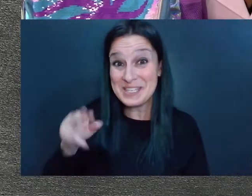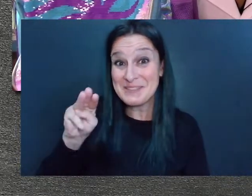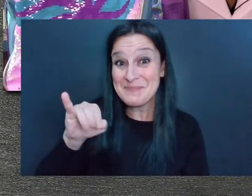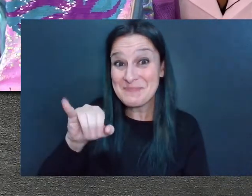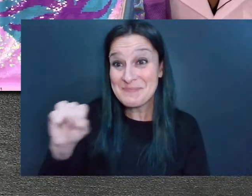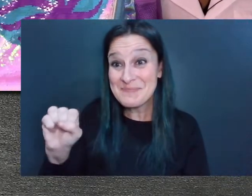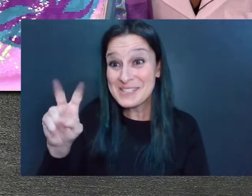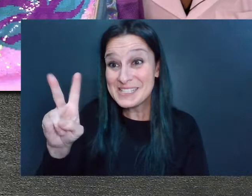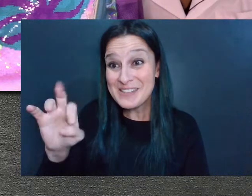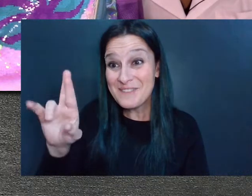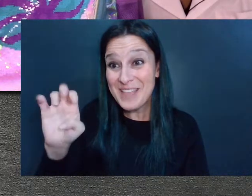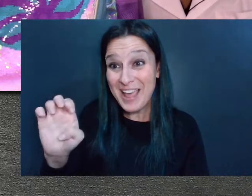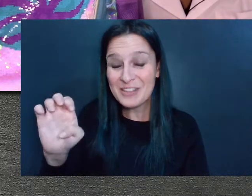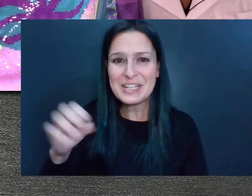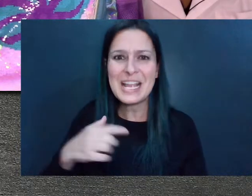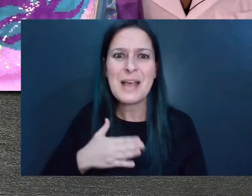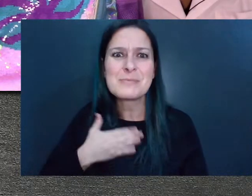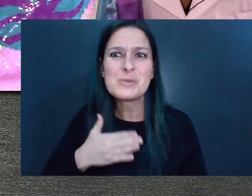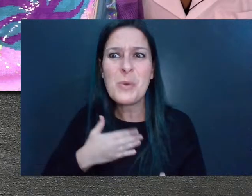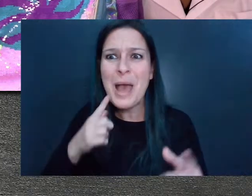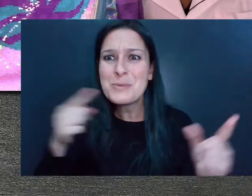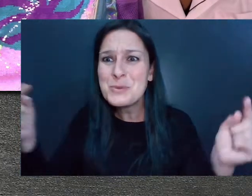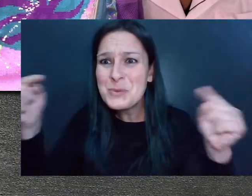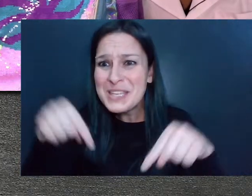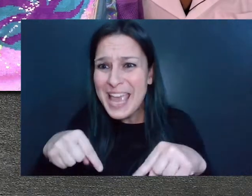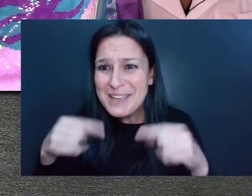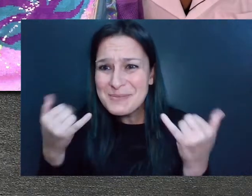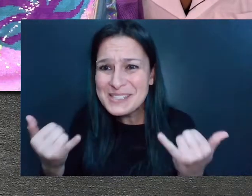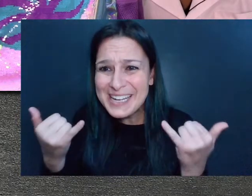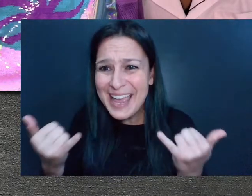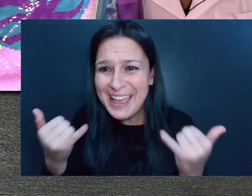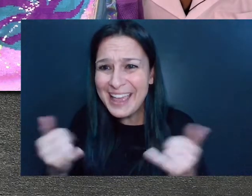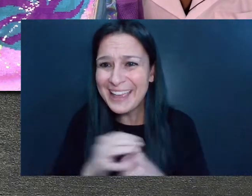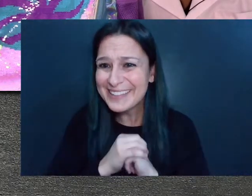and I am so glad that you are here with me today.